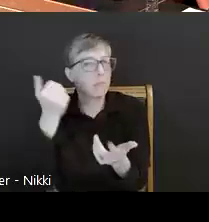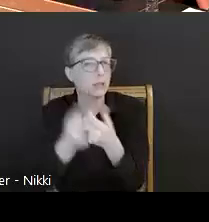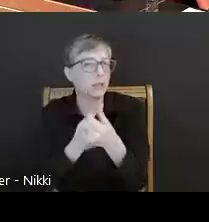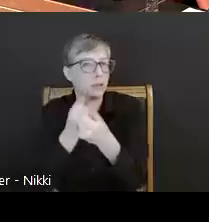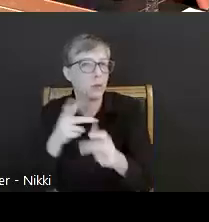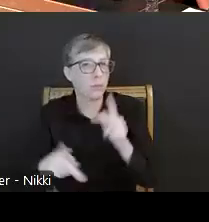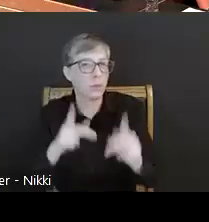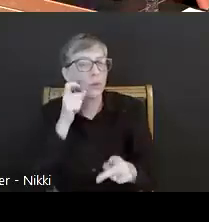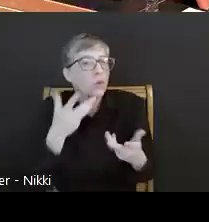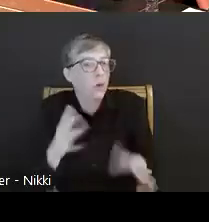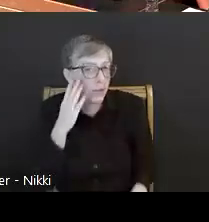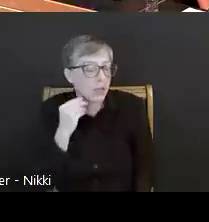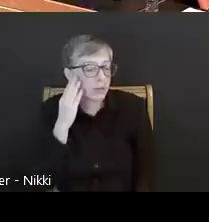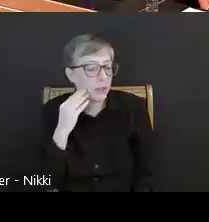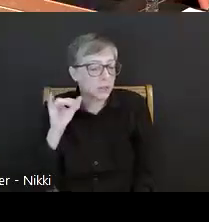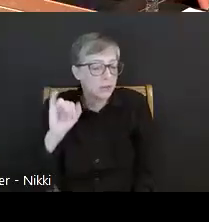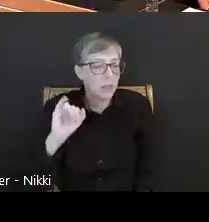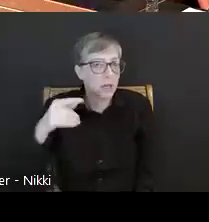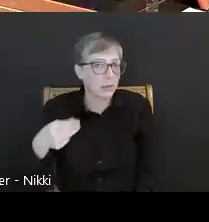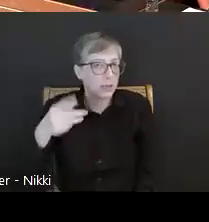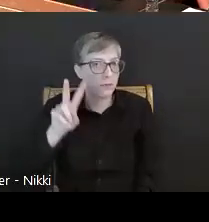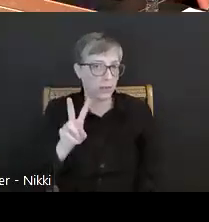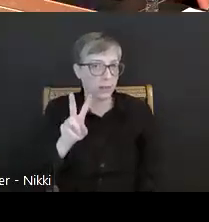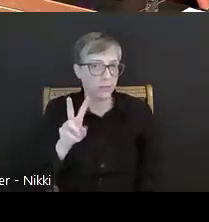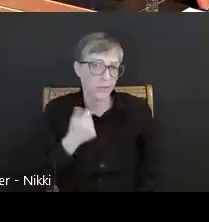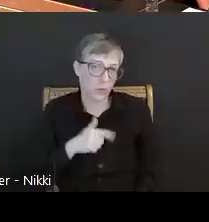partner violence so that they can access all the different levels of support that they might